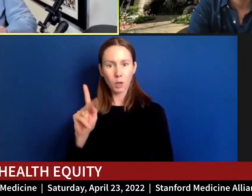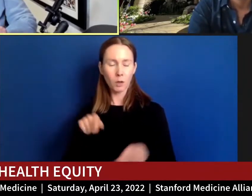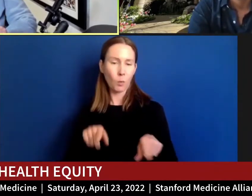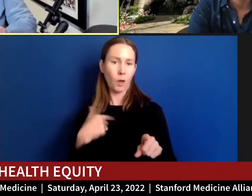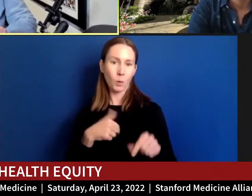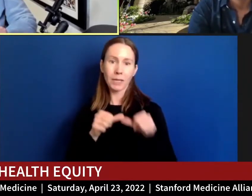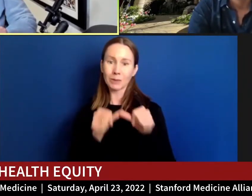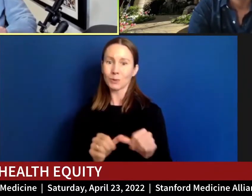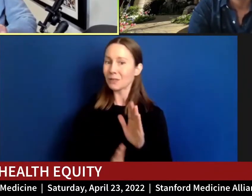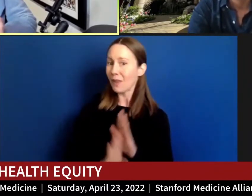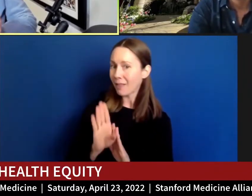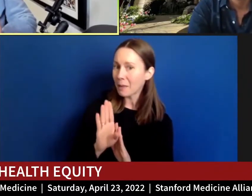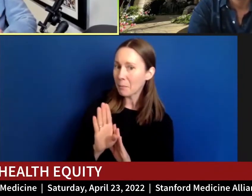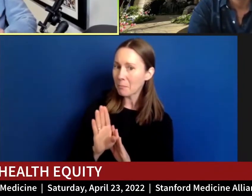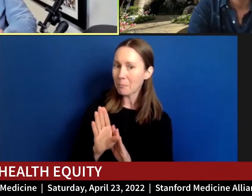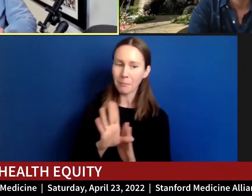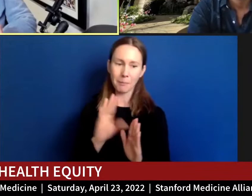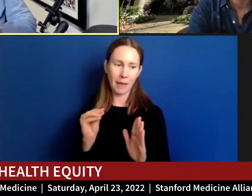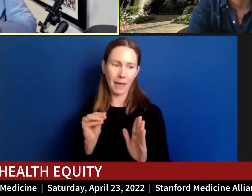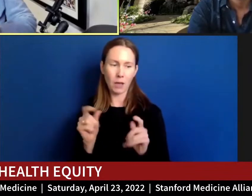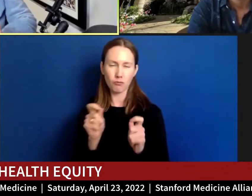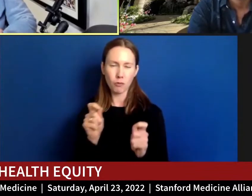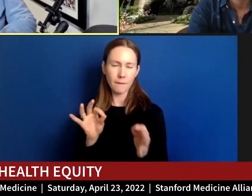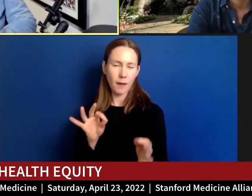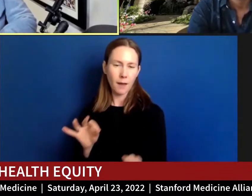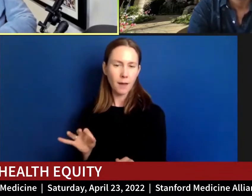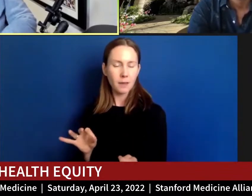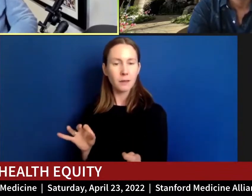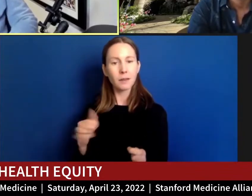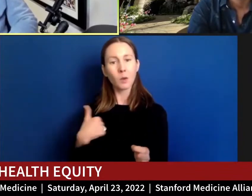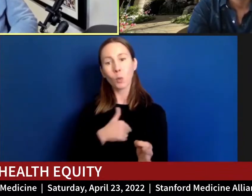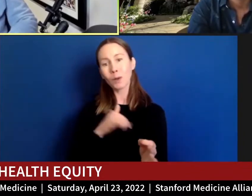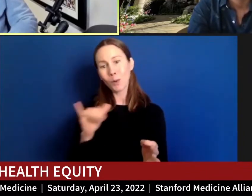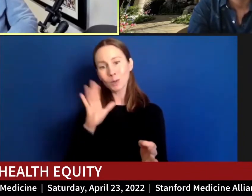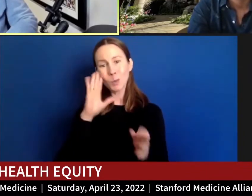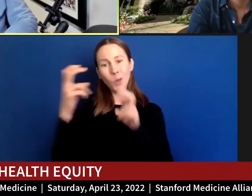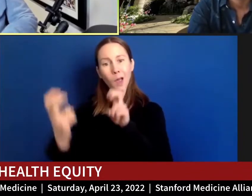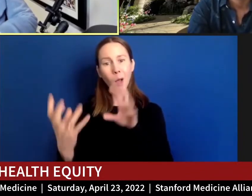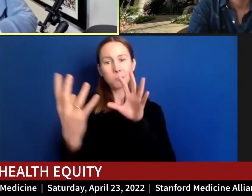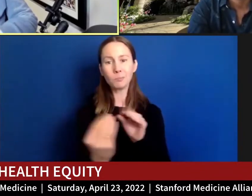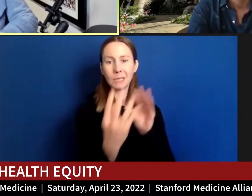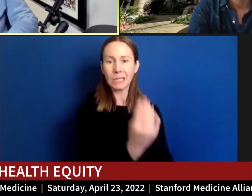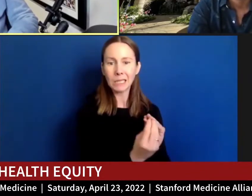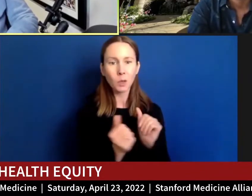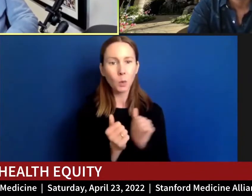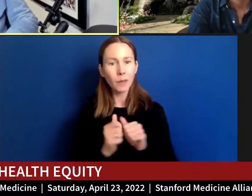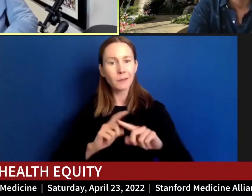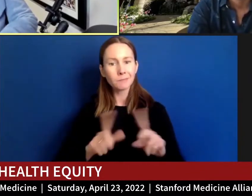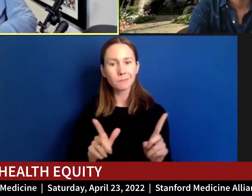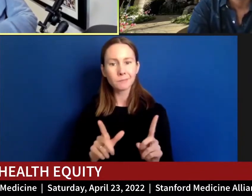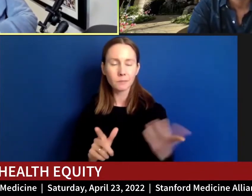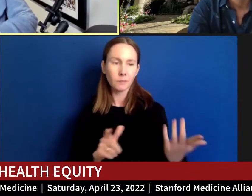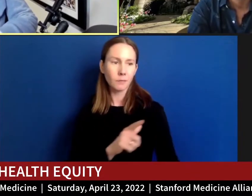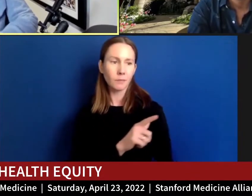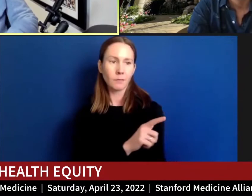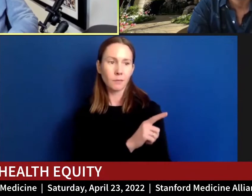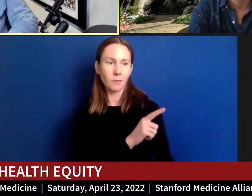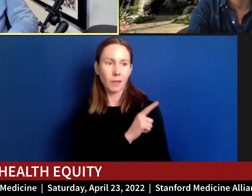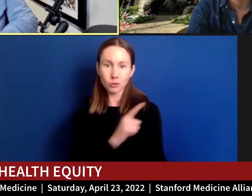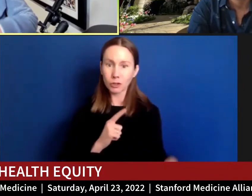framework and refine it, we're also meeting with legislative offices and federal agencies, having